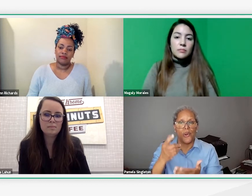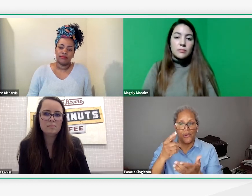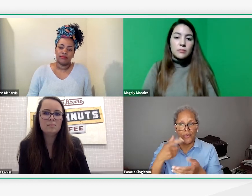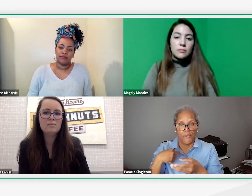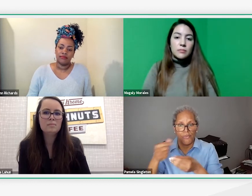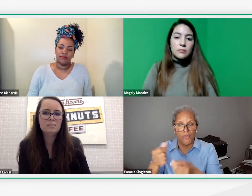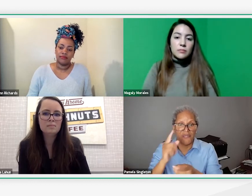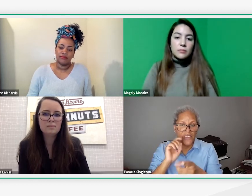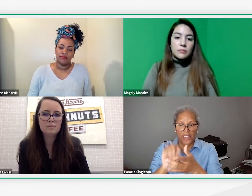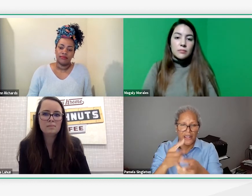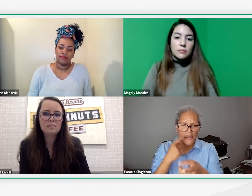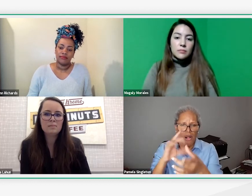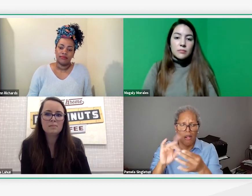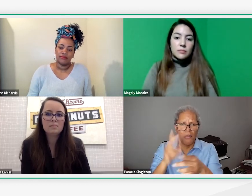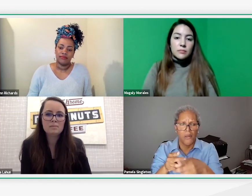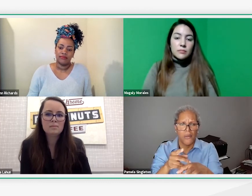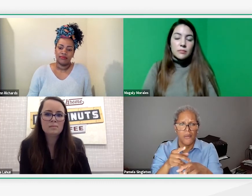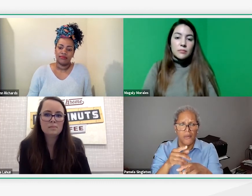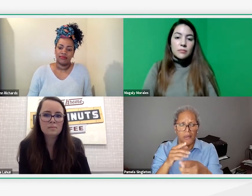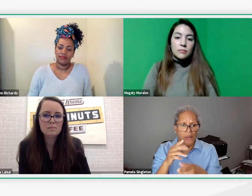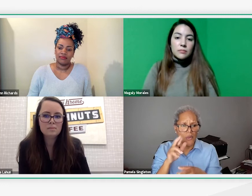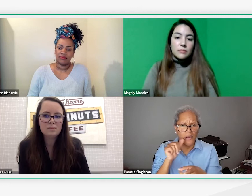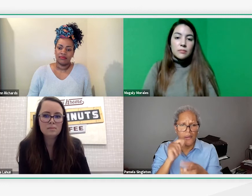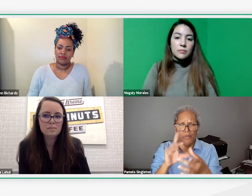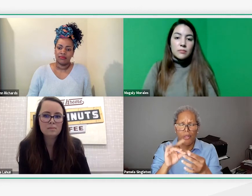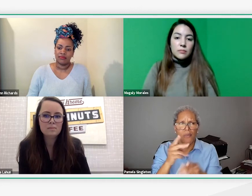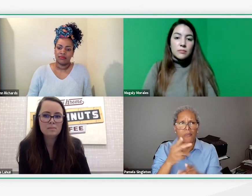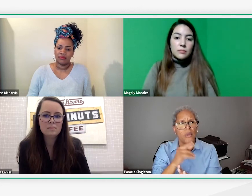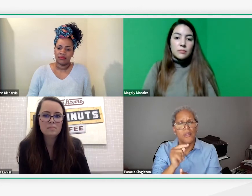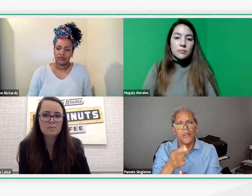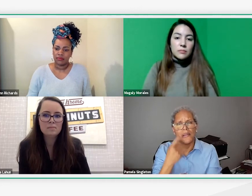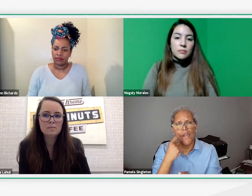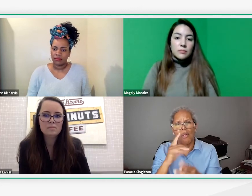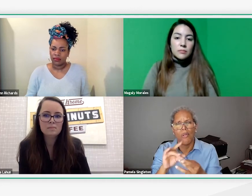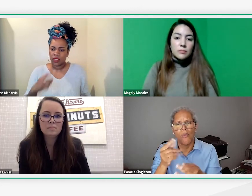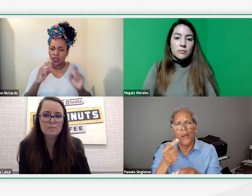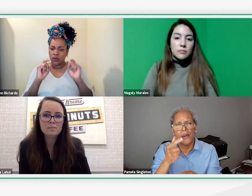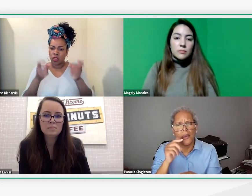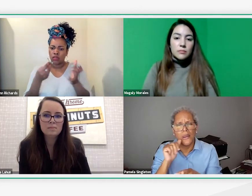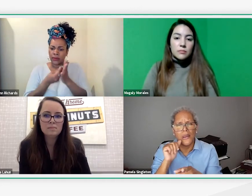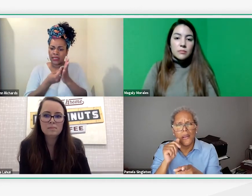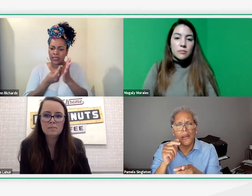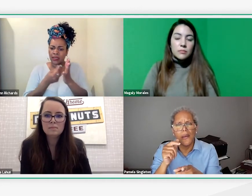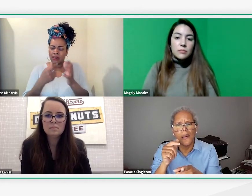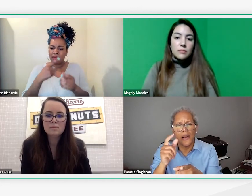the donations written off and that kind of thing. >>ROXANN RICHARDS: And somebody was just talking